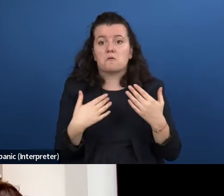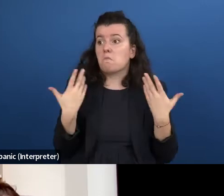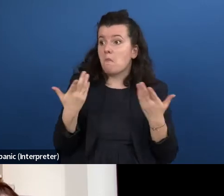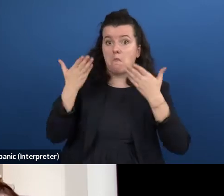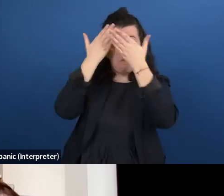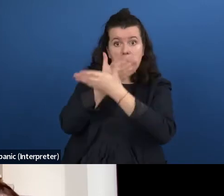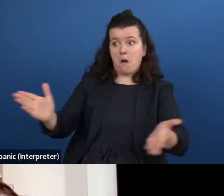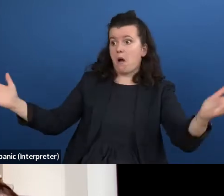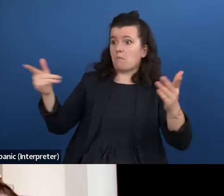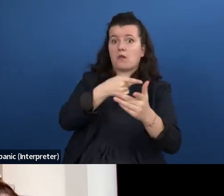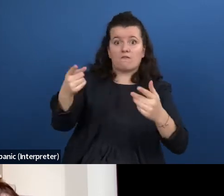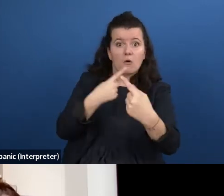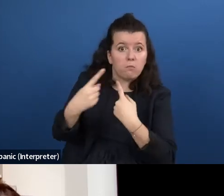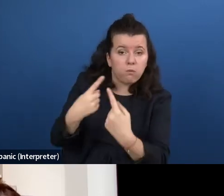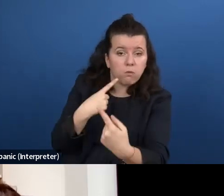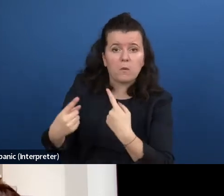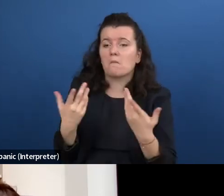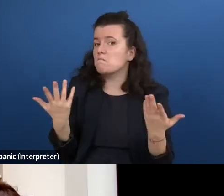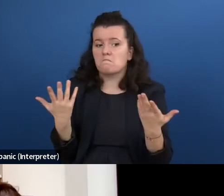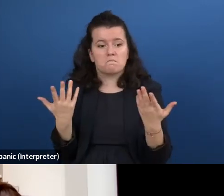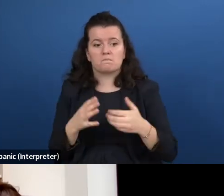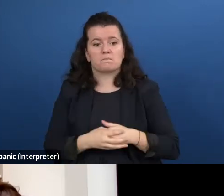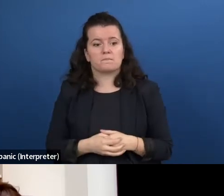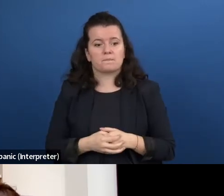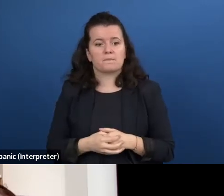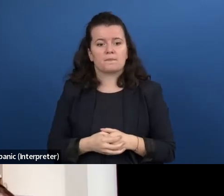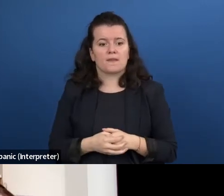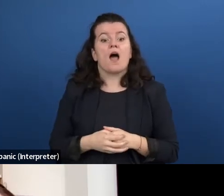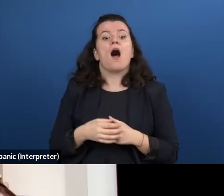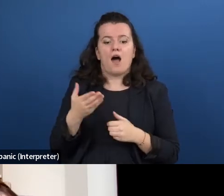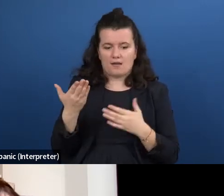with our perspective on this new law which will probably come